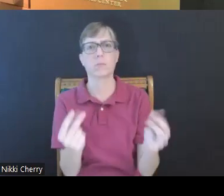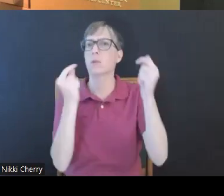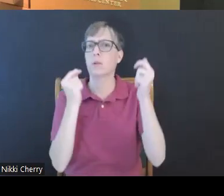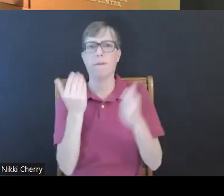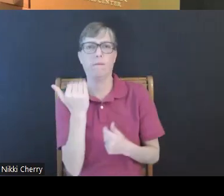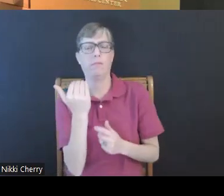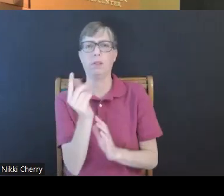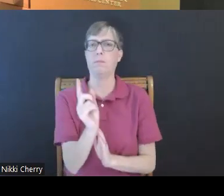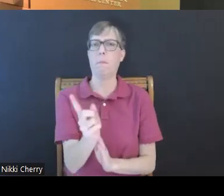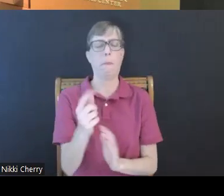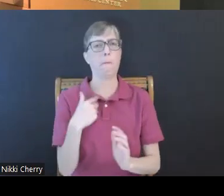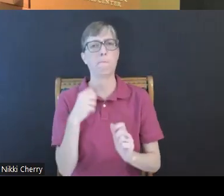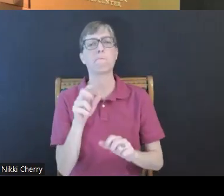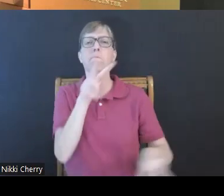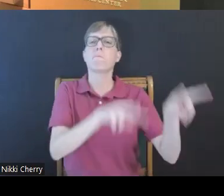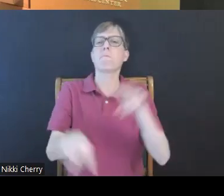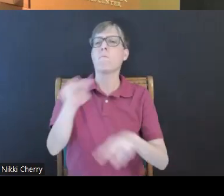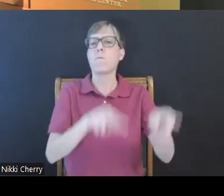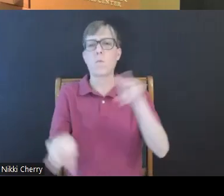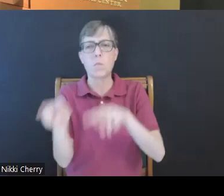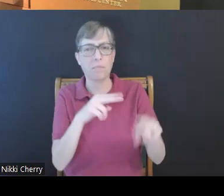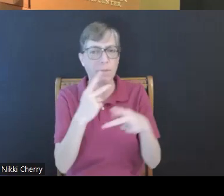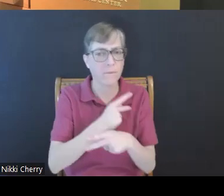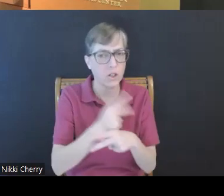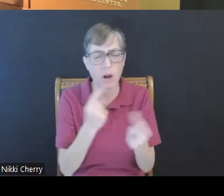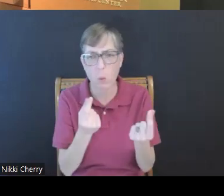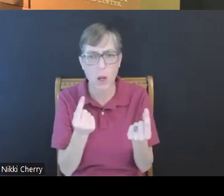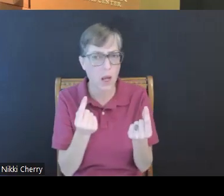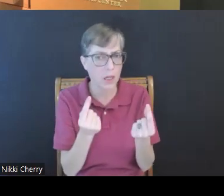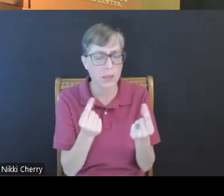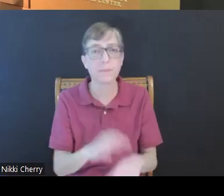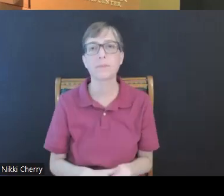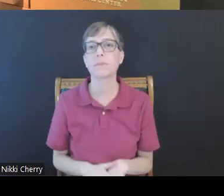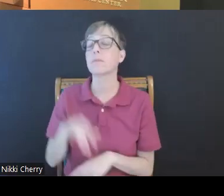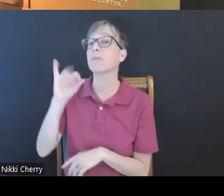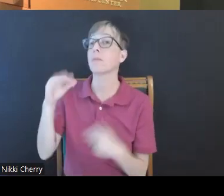so there's a lot I can do as a psychiatrist if I have all of the other tools in place uh you